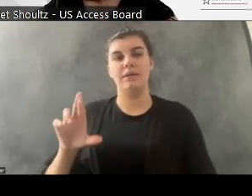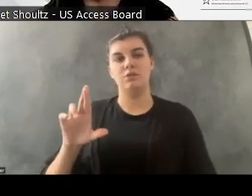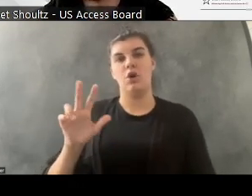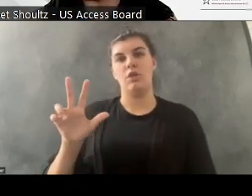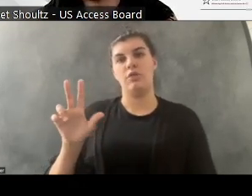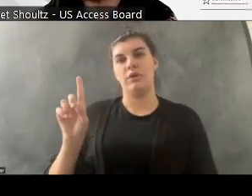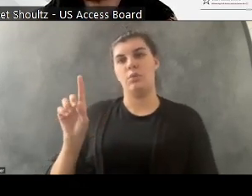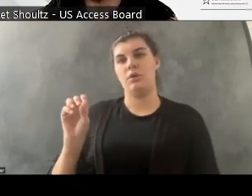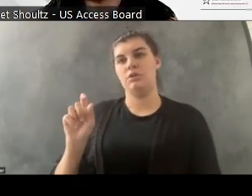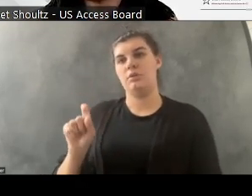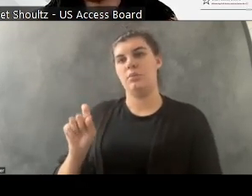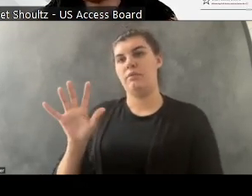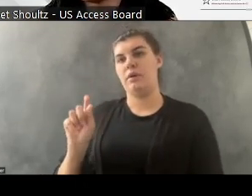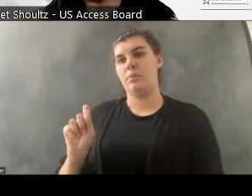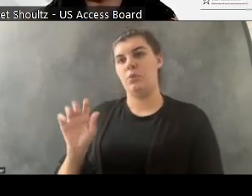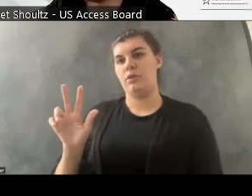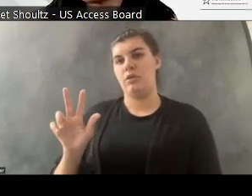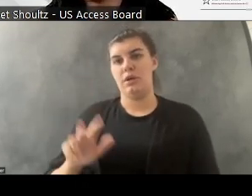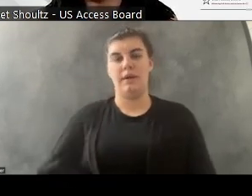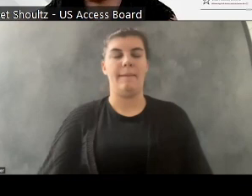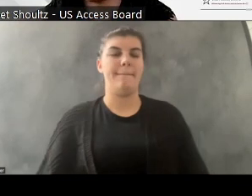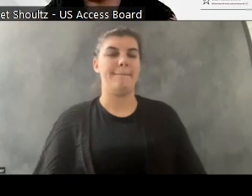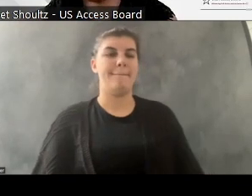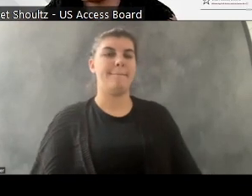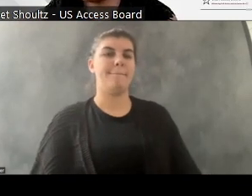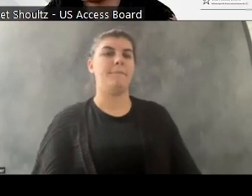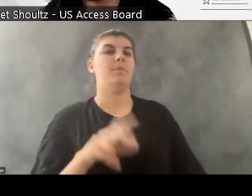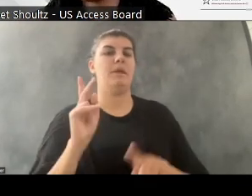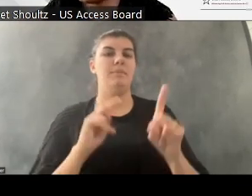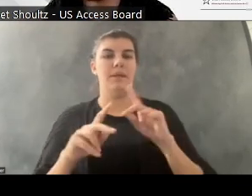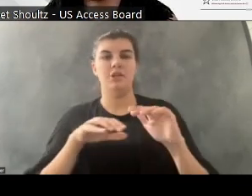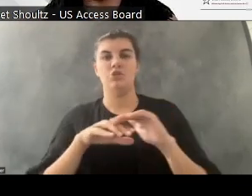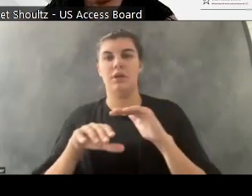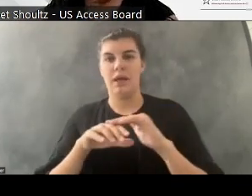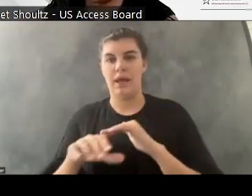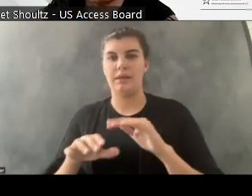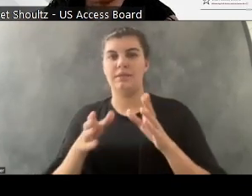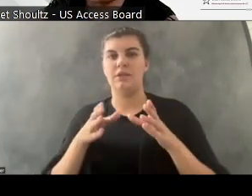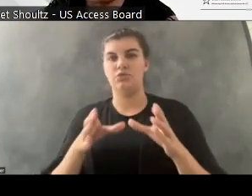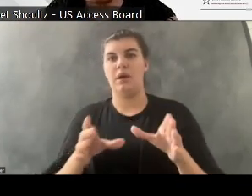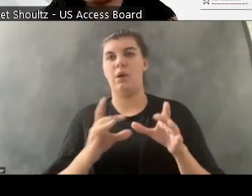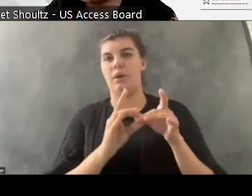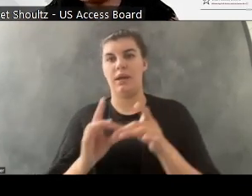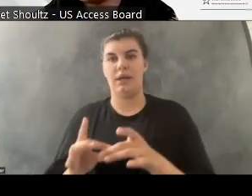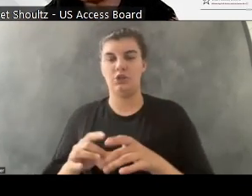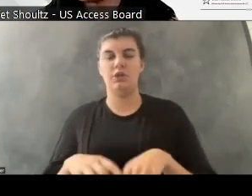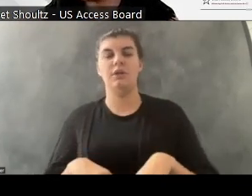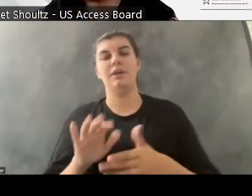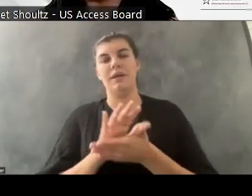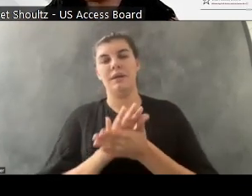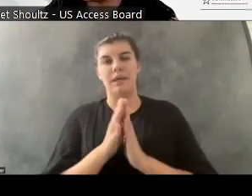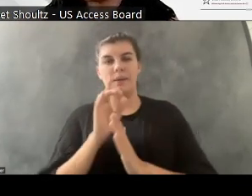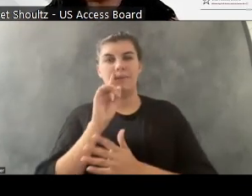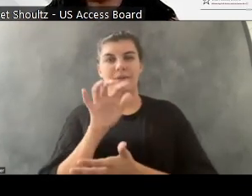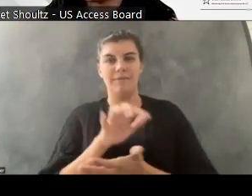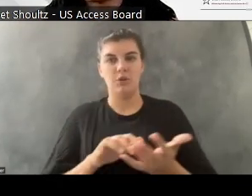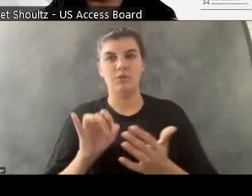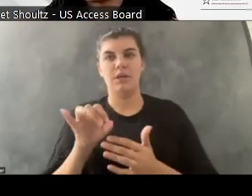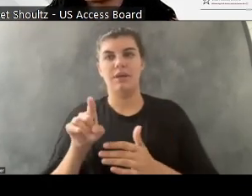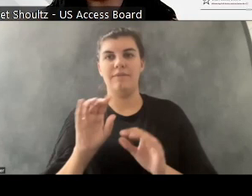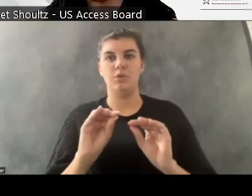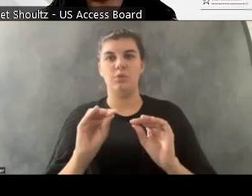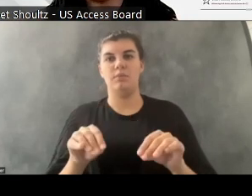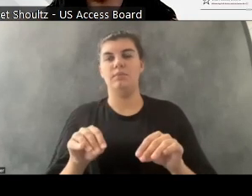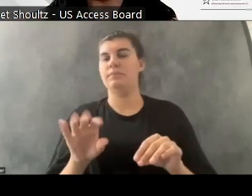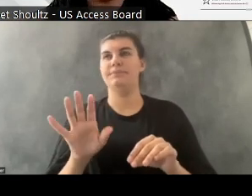R310.5.3 Pedestrian Access Route Connection. It gets confusing if you put pedestrian, I'm